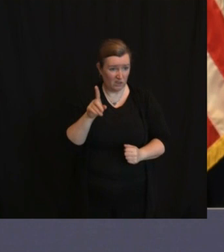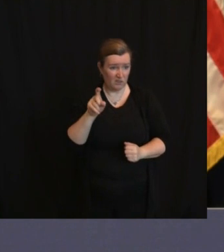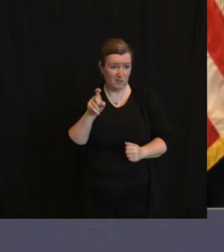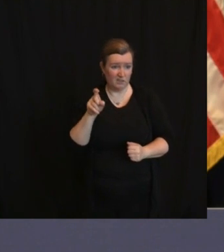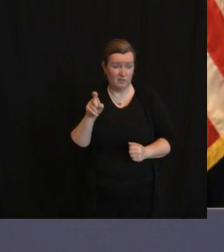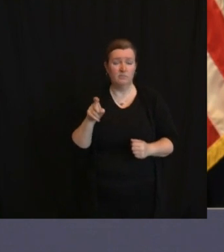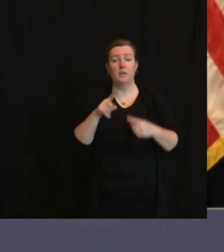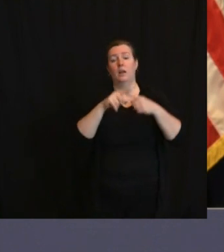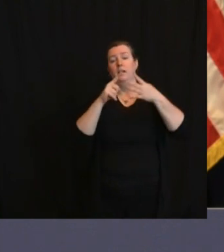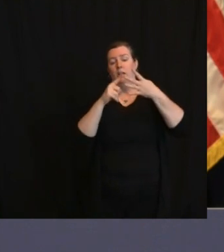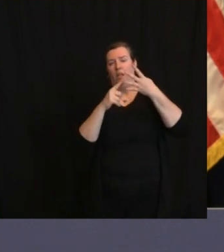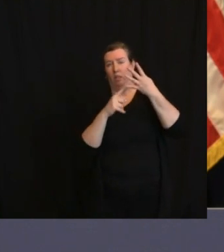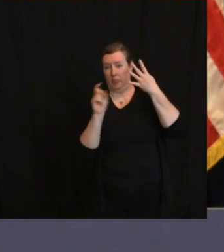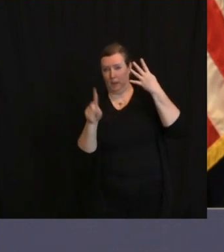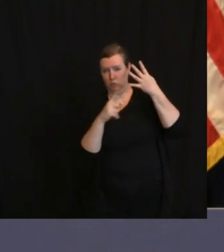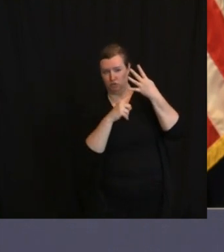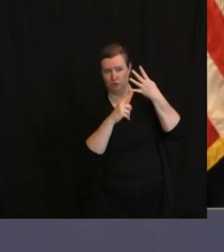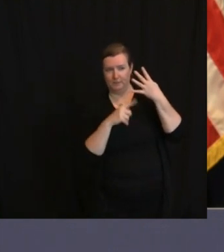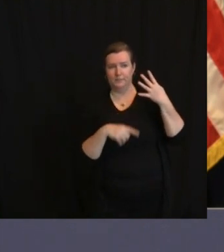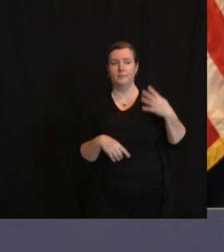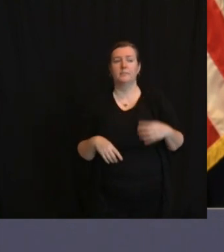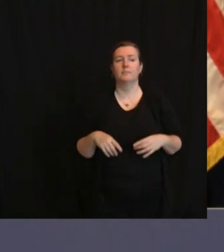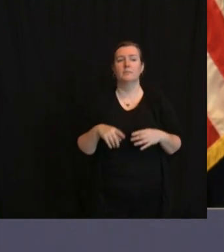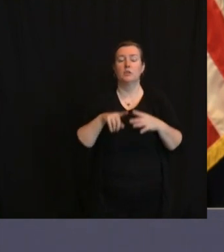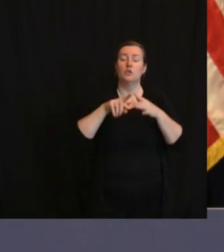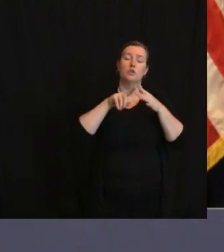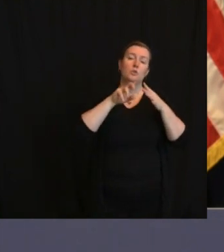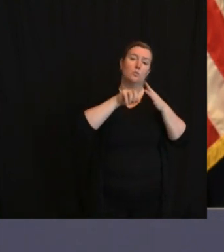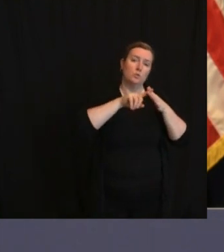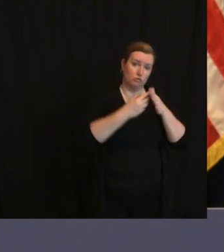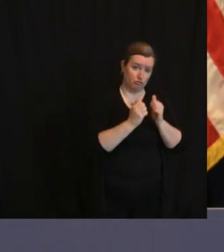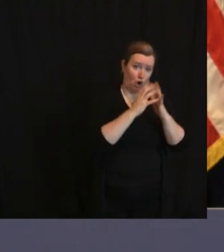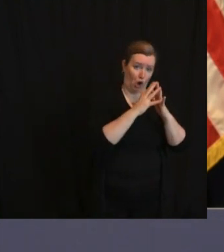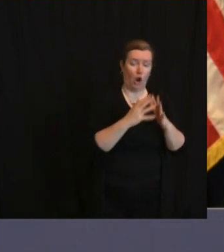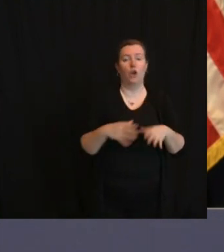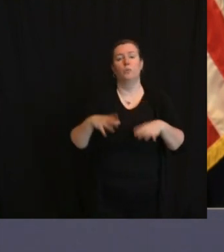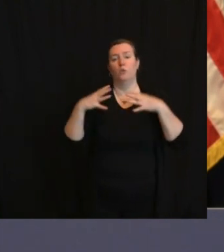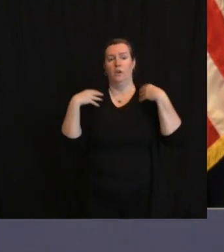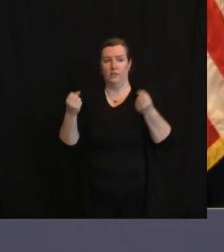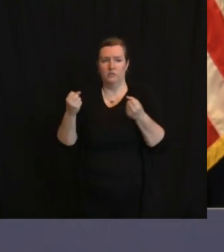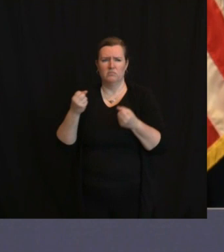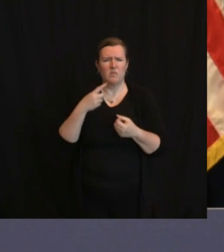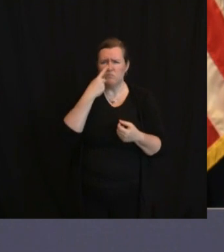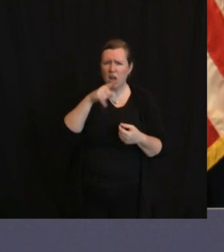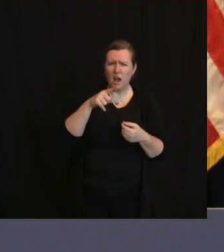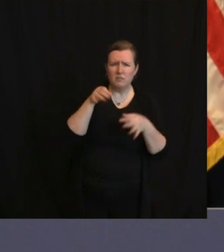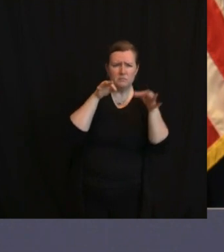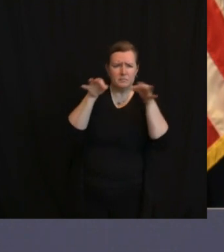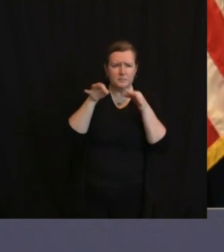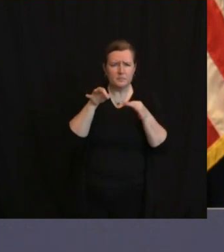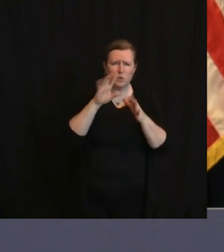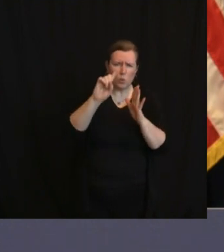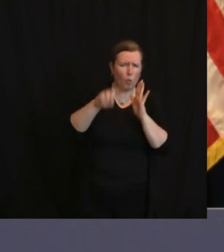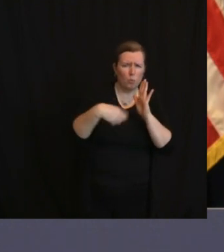ET CETERA. HOW ARE THE EFFORTS GOING FOR MORE MASKS AND PPE. FINALLY, THE RESTART AND